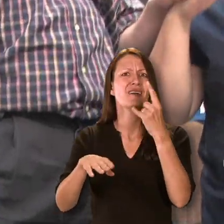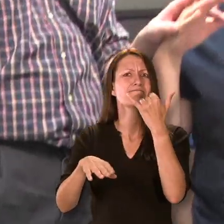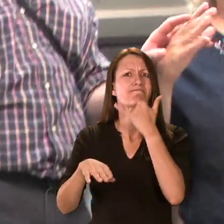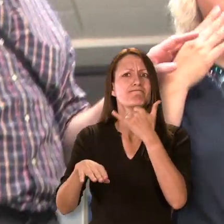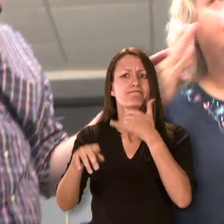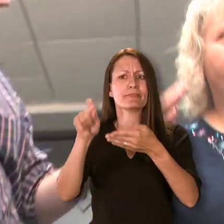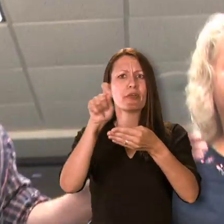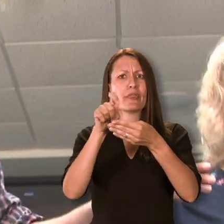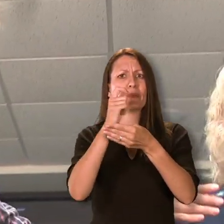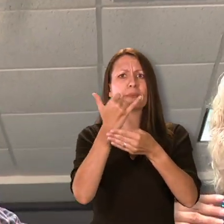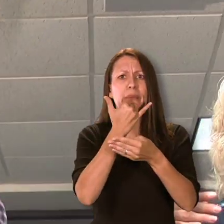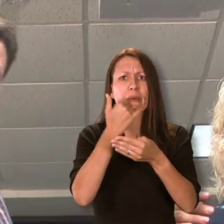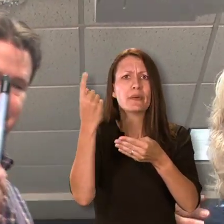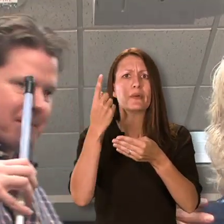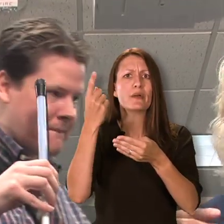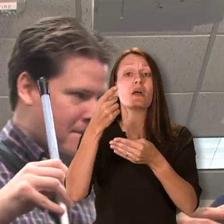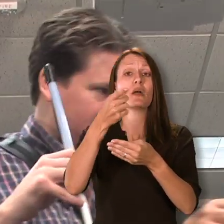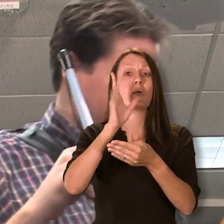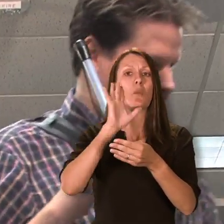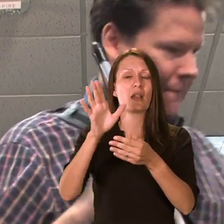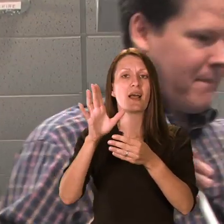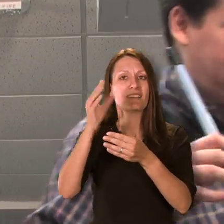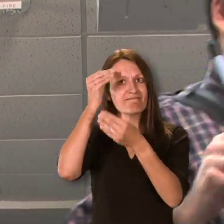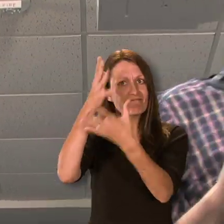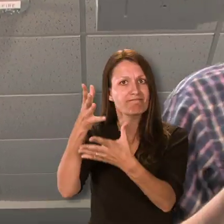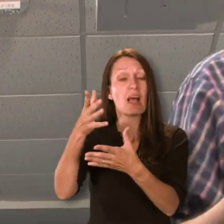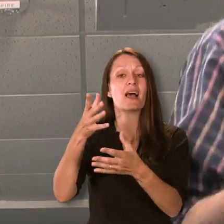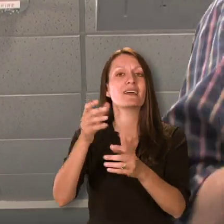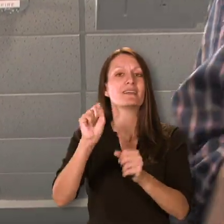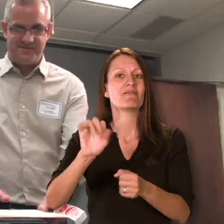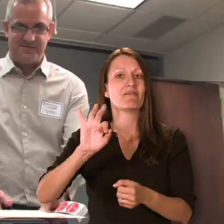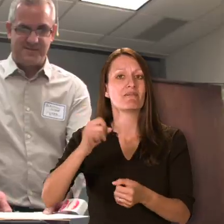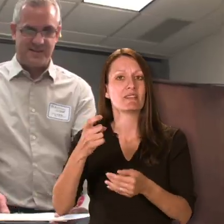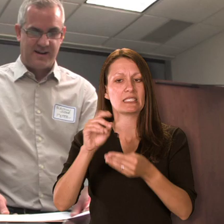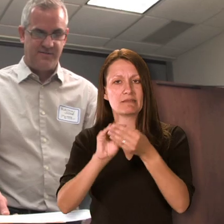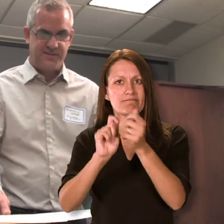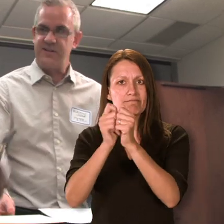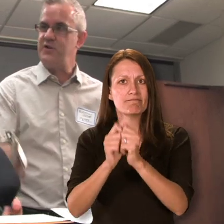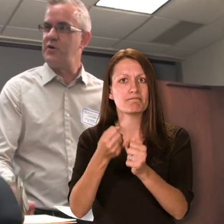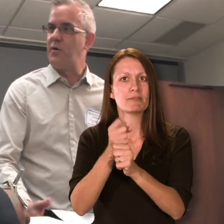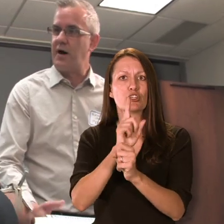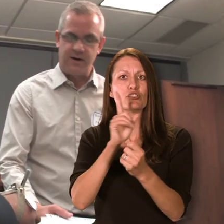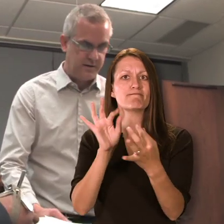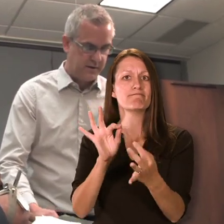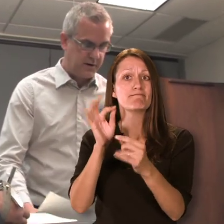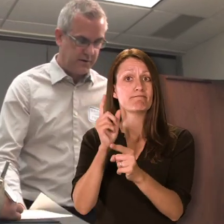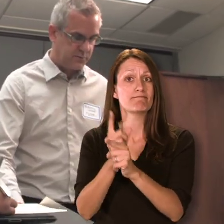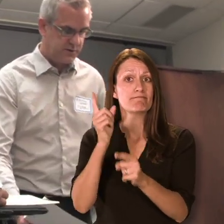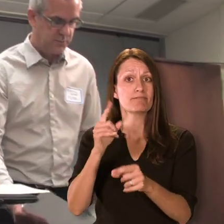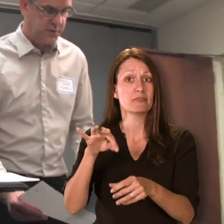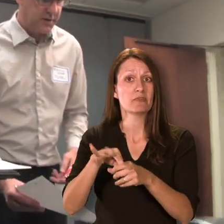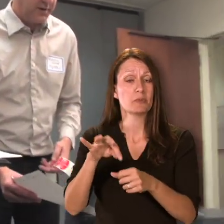so you can fix them before you leave the poll.